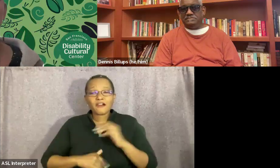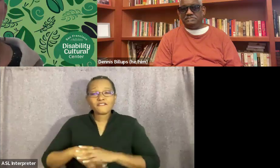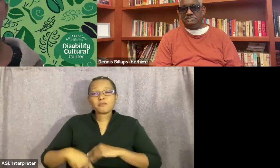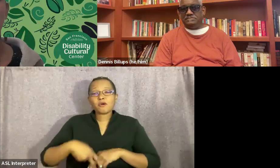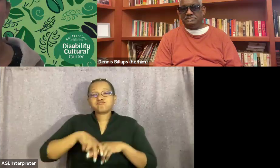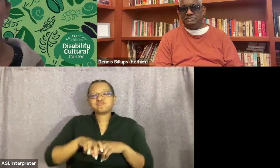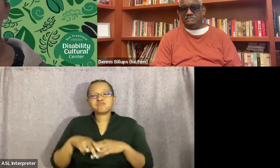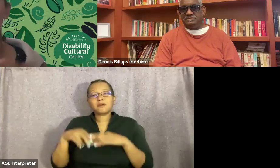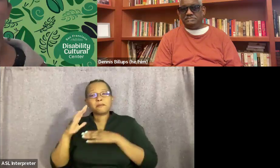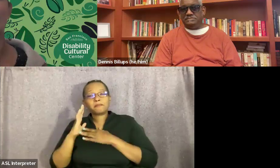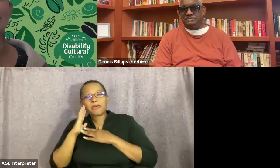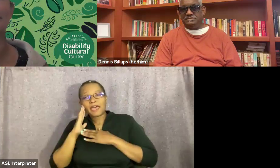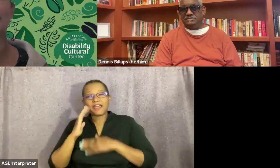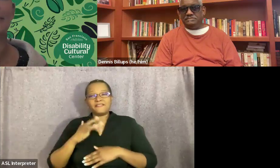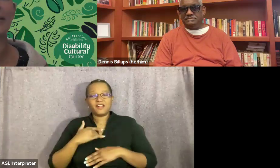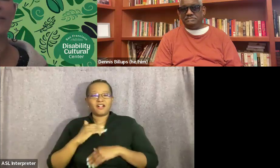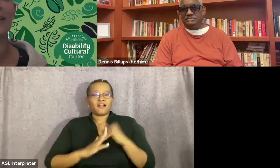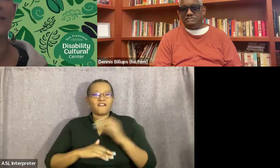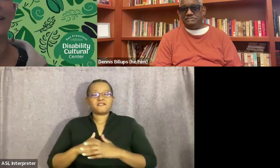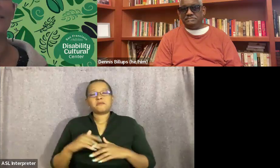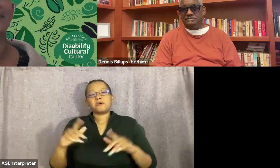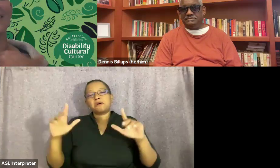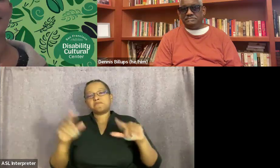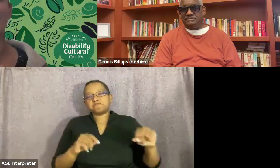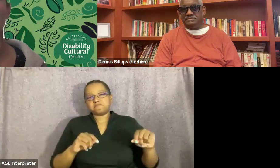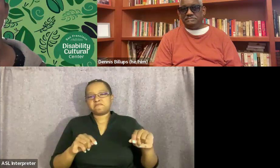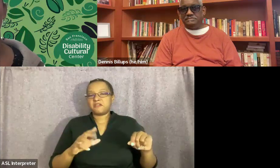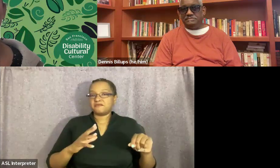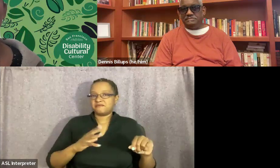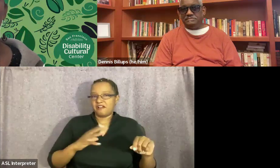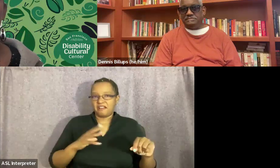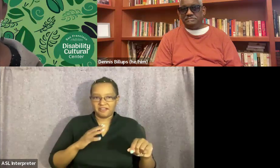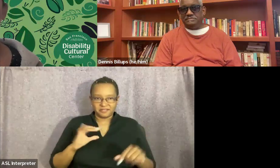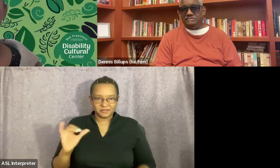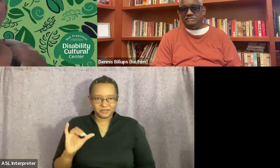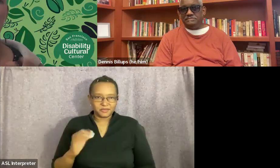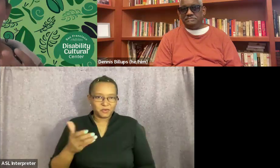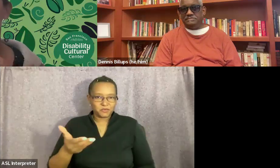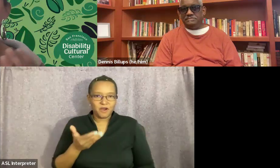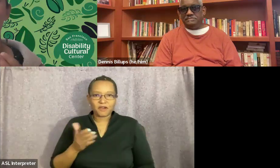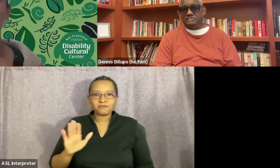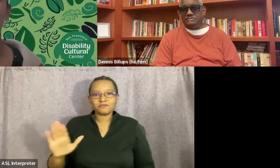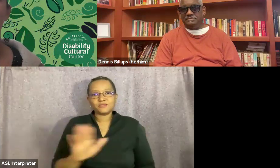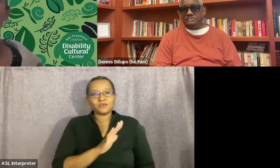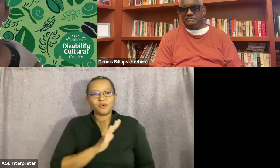to be more comfortable with video off that's also fine. We welcome whatever way allows you